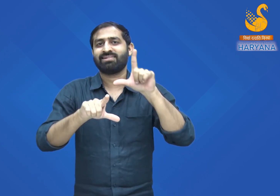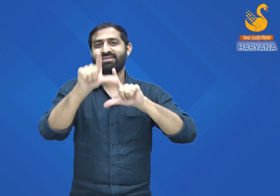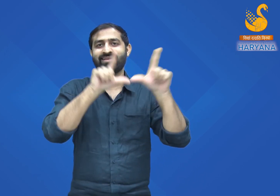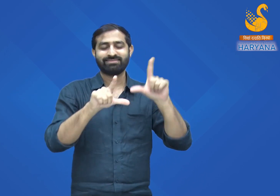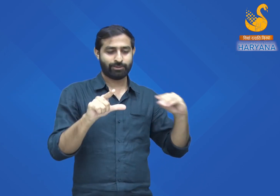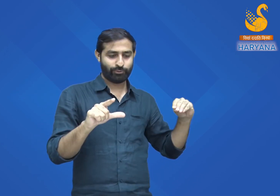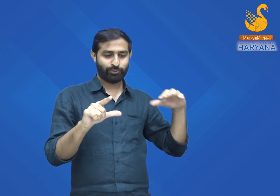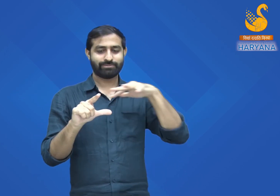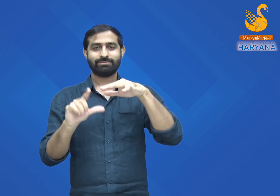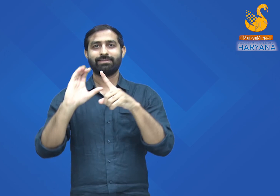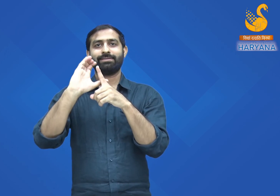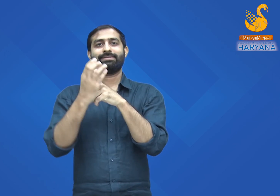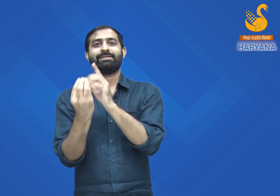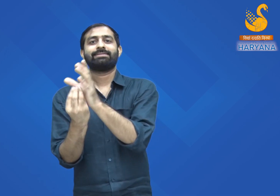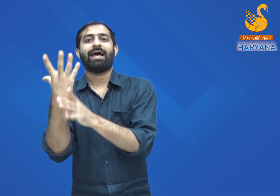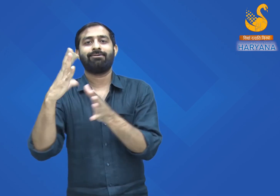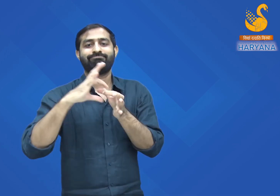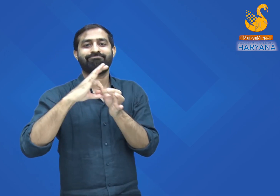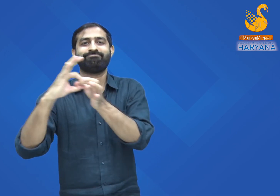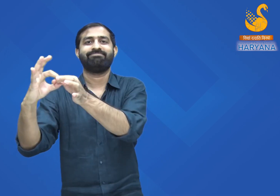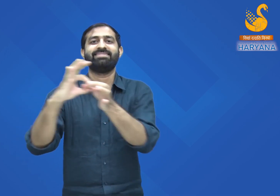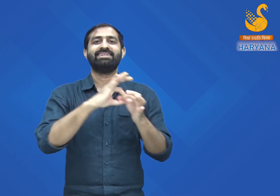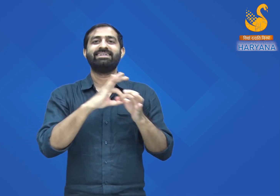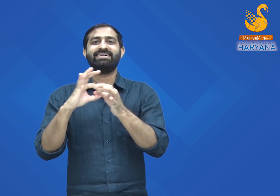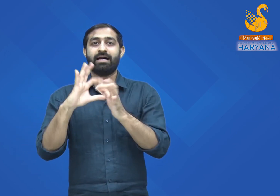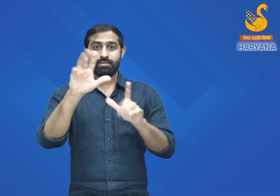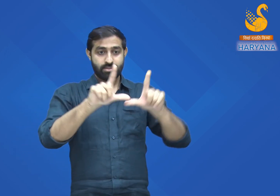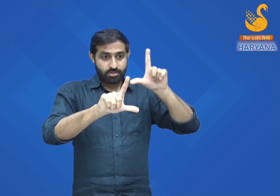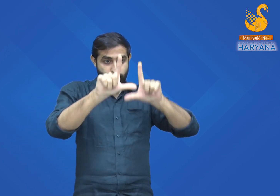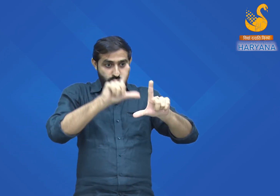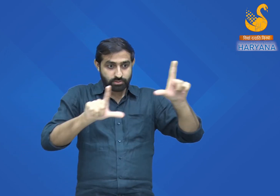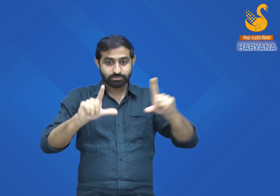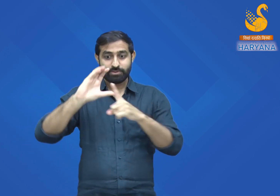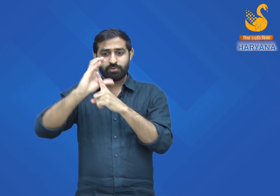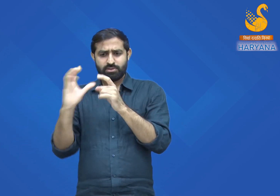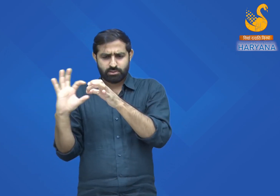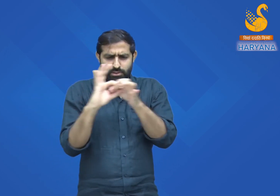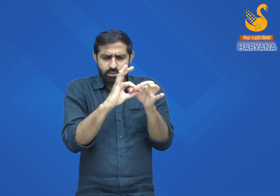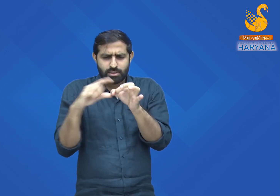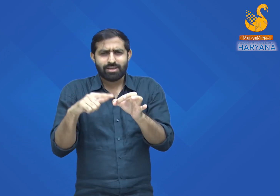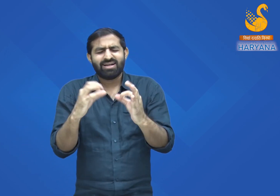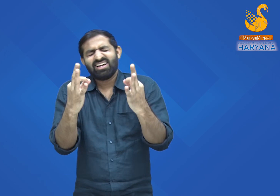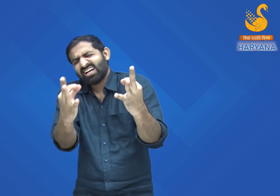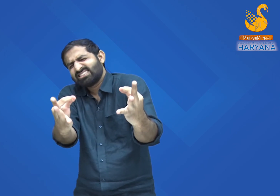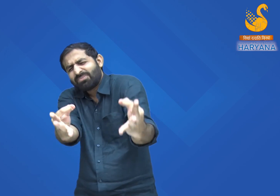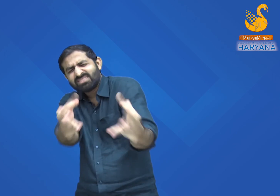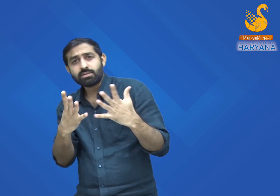and this culture evolves through language and they are interrelated. As language and culture are unique